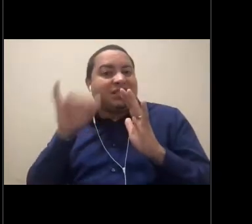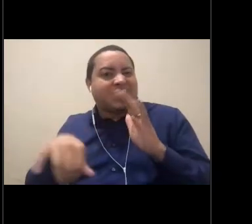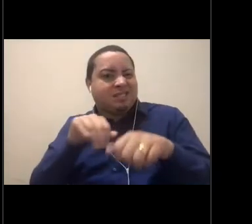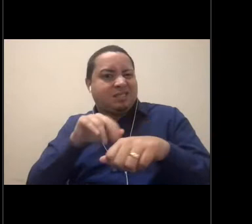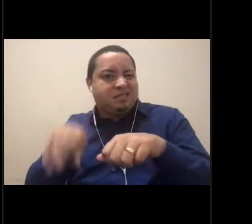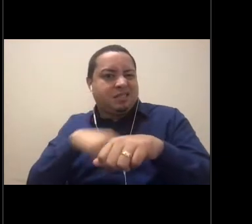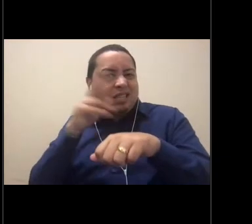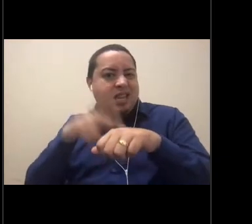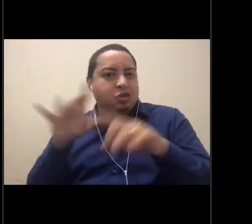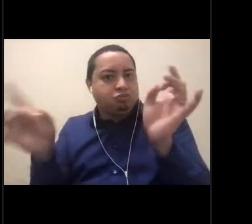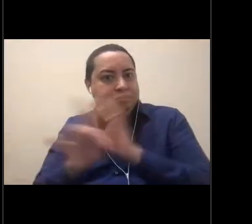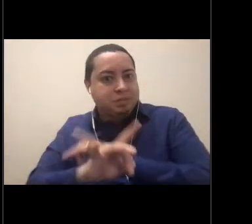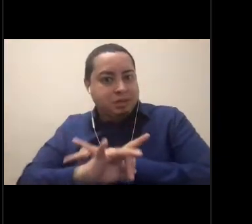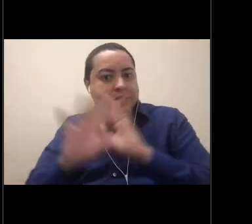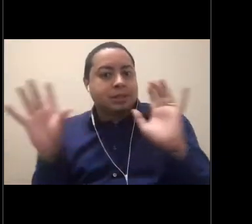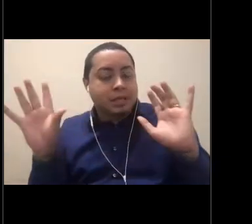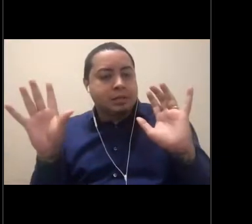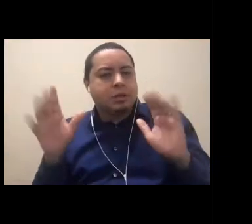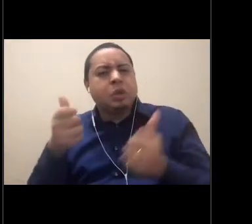Can you guess what that natural disaster is?